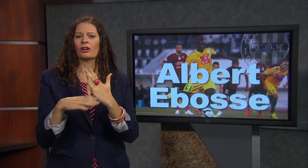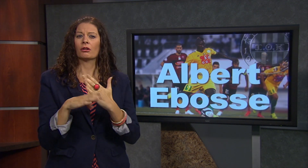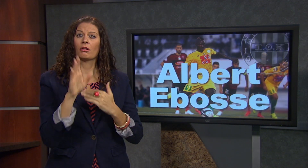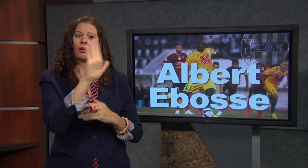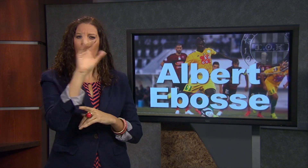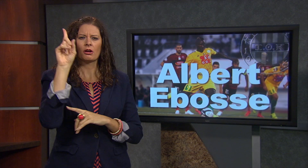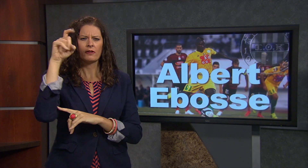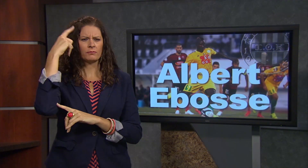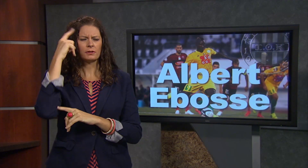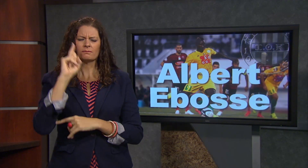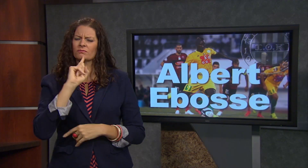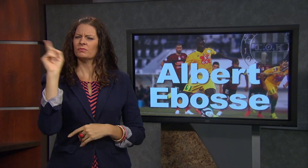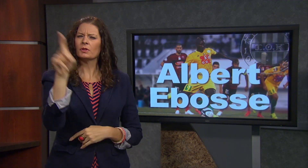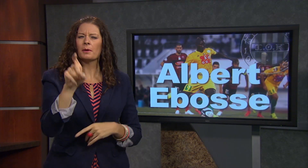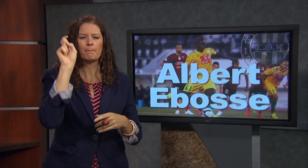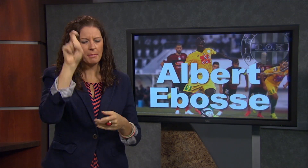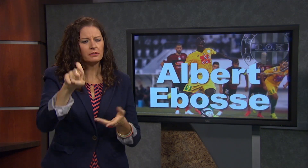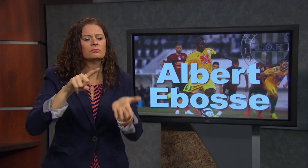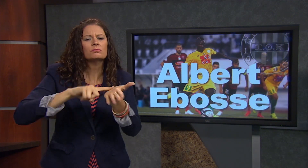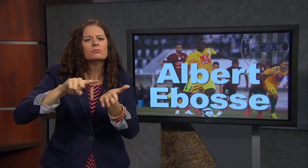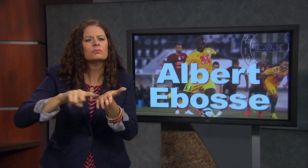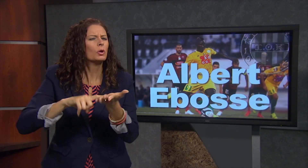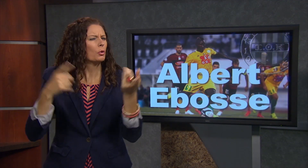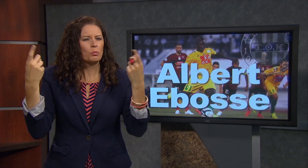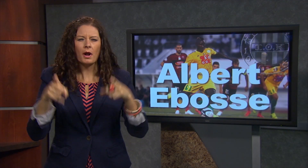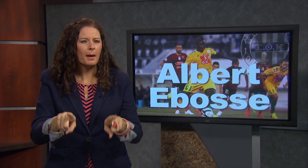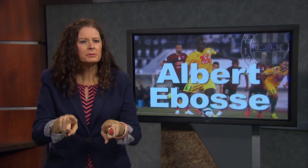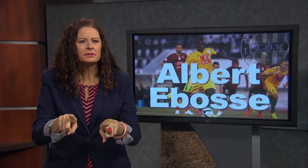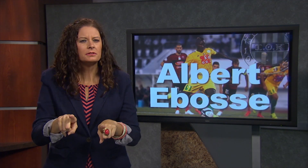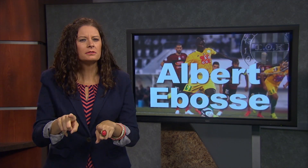and the government is ordering an investigation into the incident.